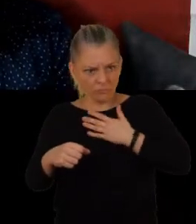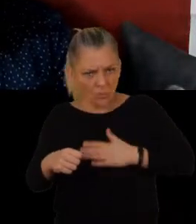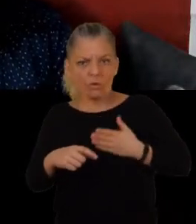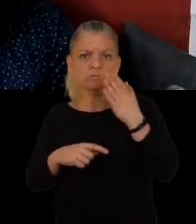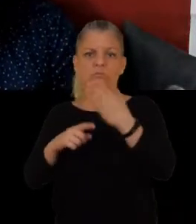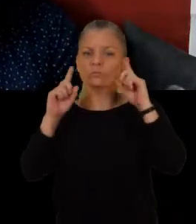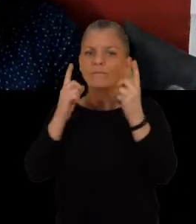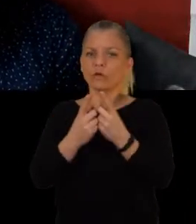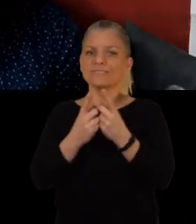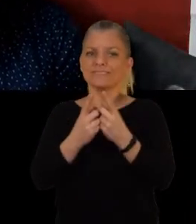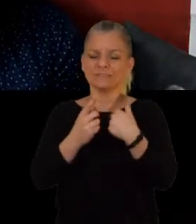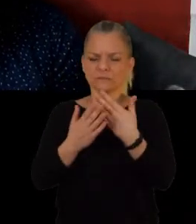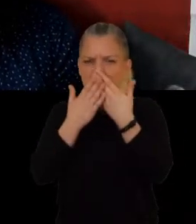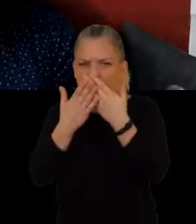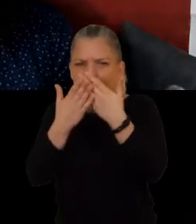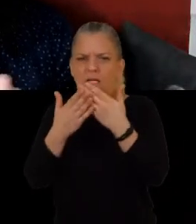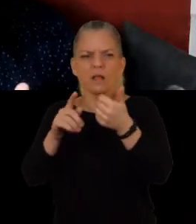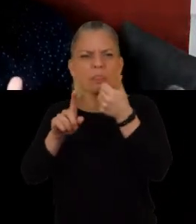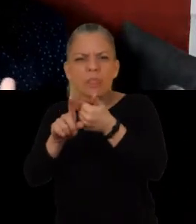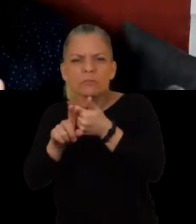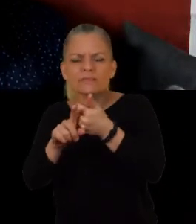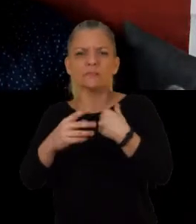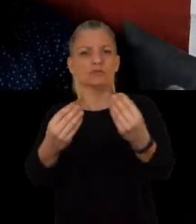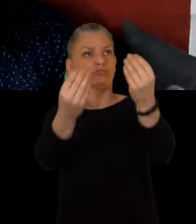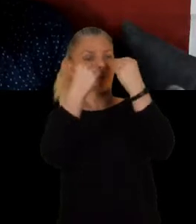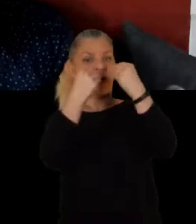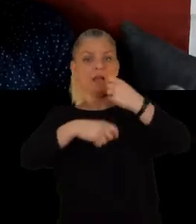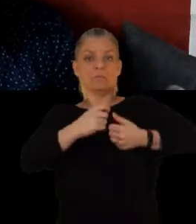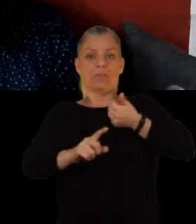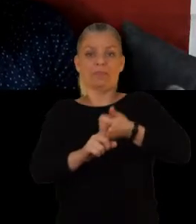i just wanted to go to university really and i studied therapy so i trained as a therapist